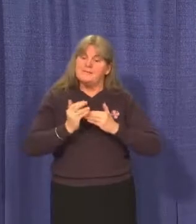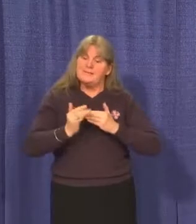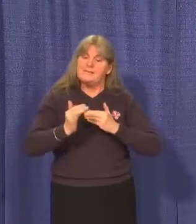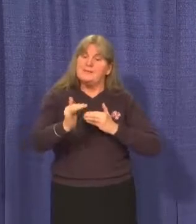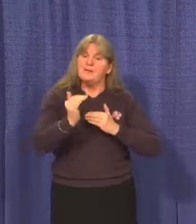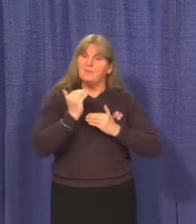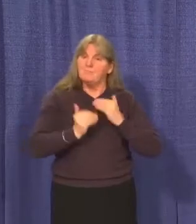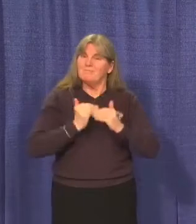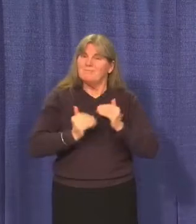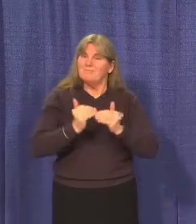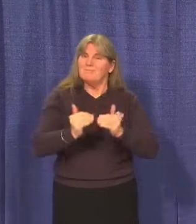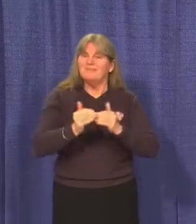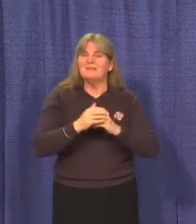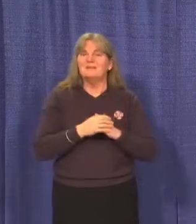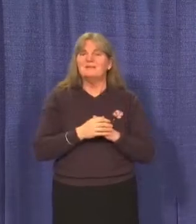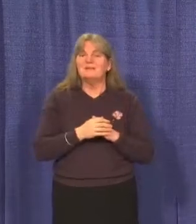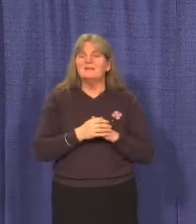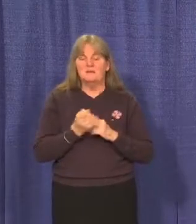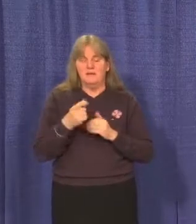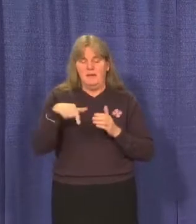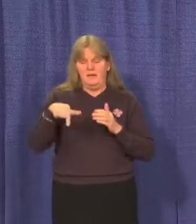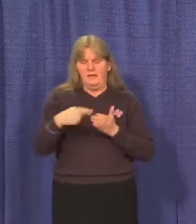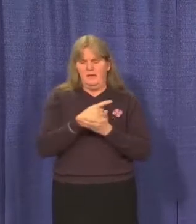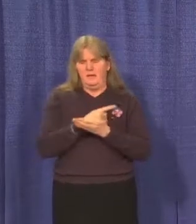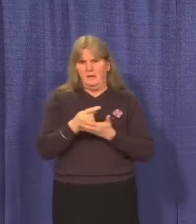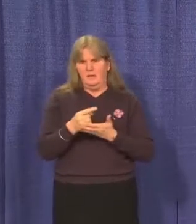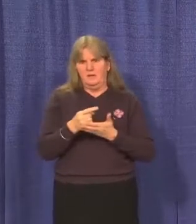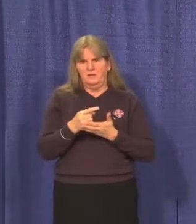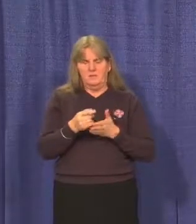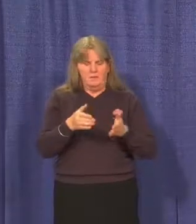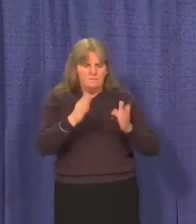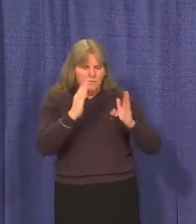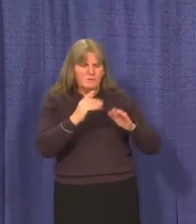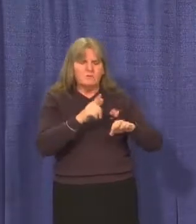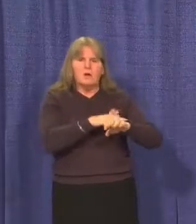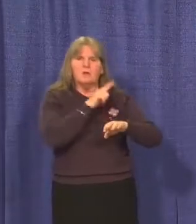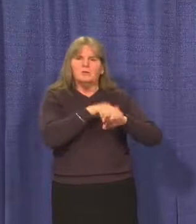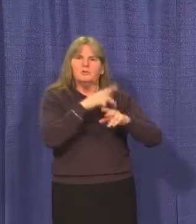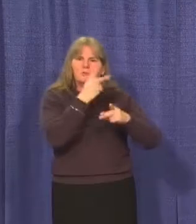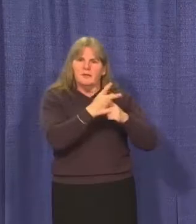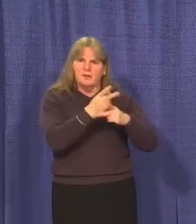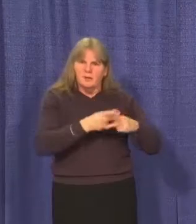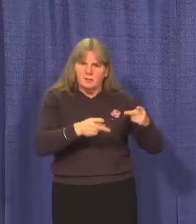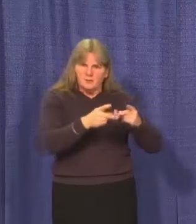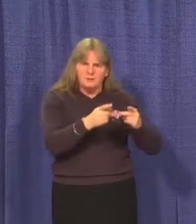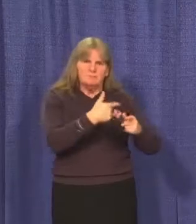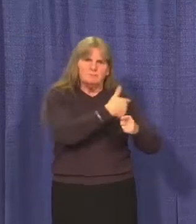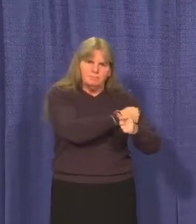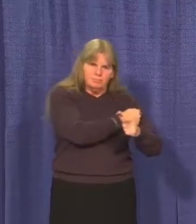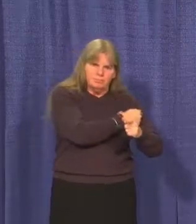weeks ahead. This week is about finishing our long-term care sites for their first doses, and adding